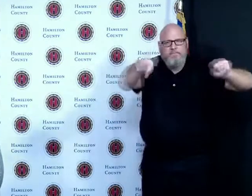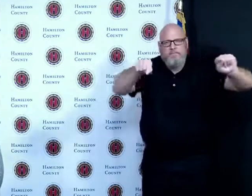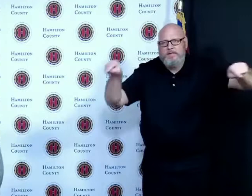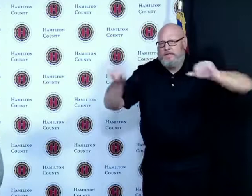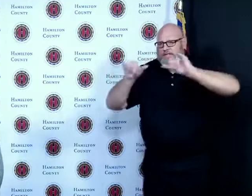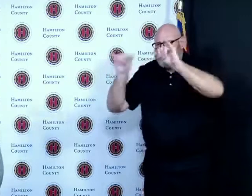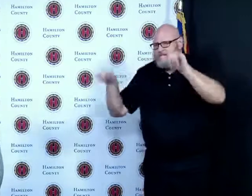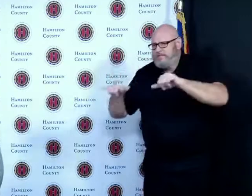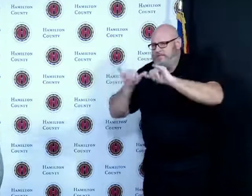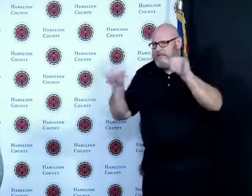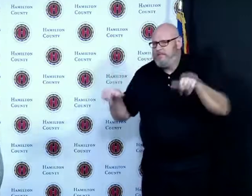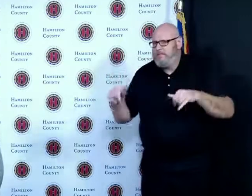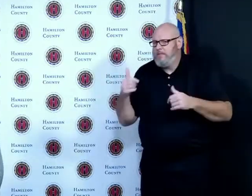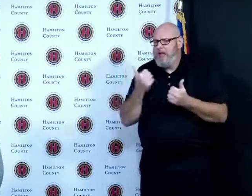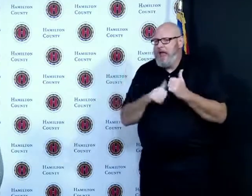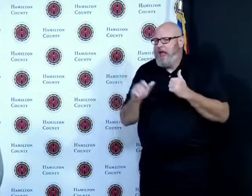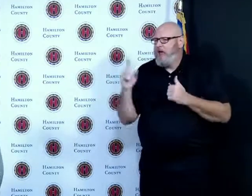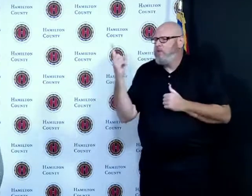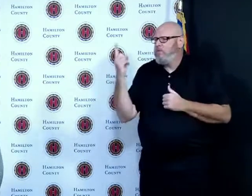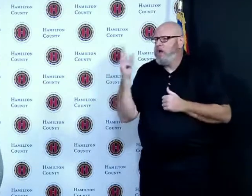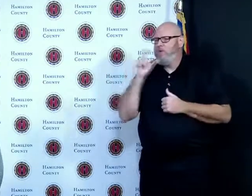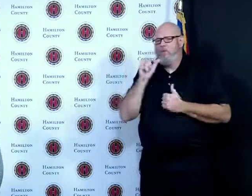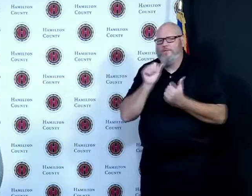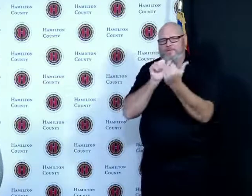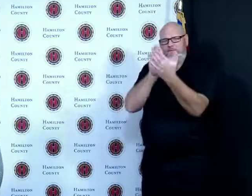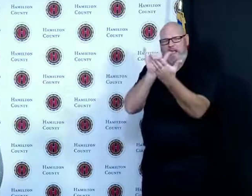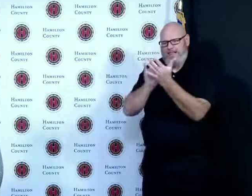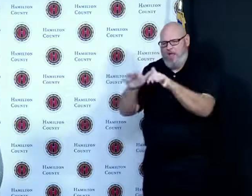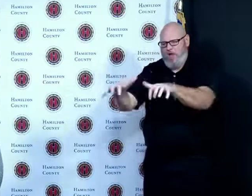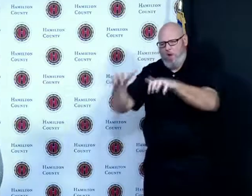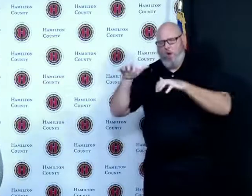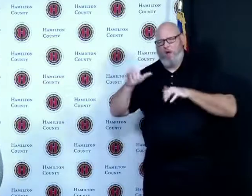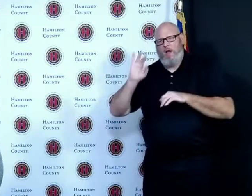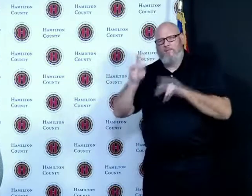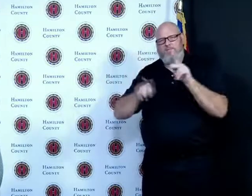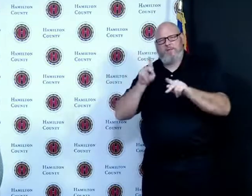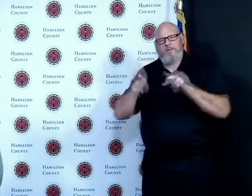specifically with the marginalized populations across the state of Ohio but as we look to